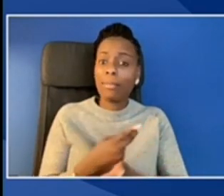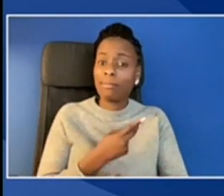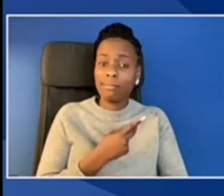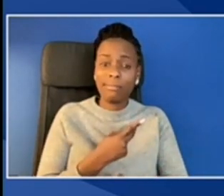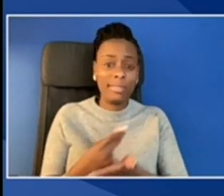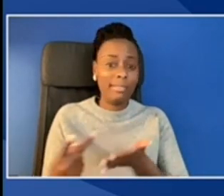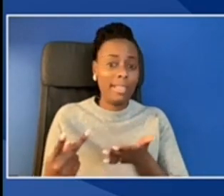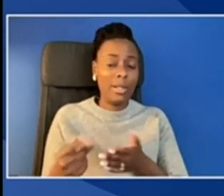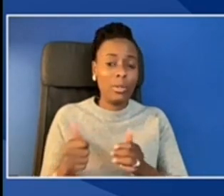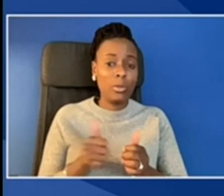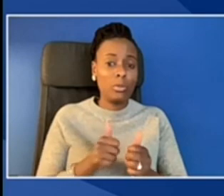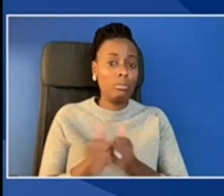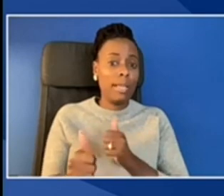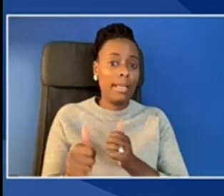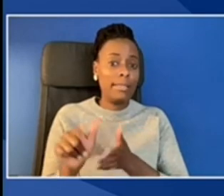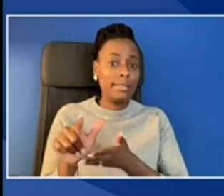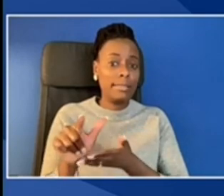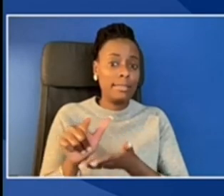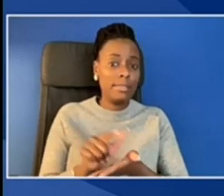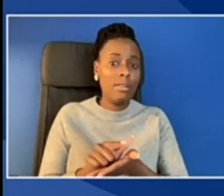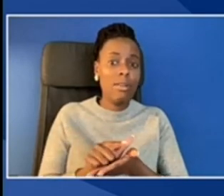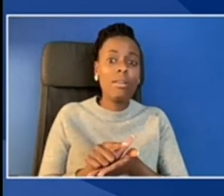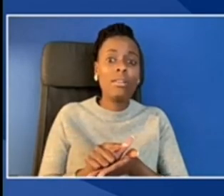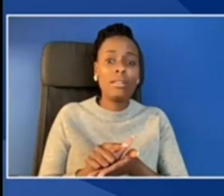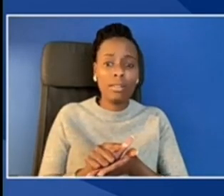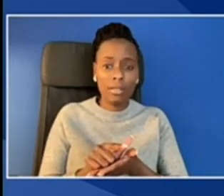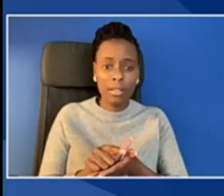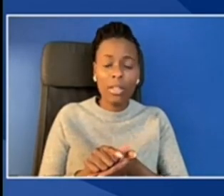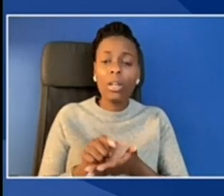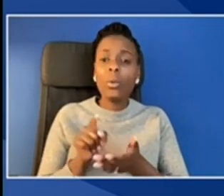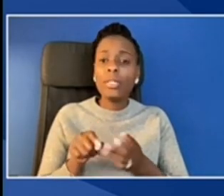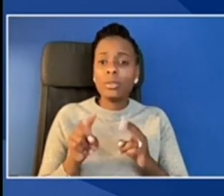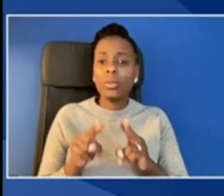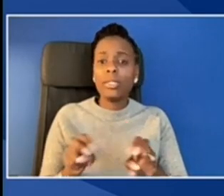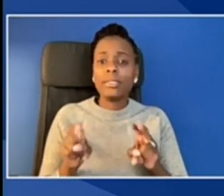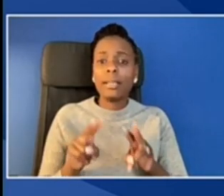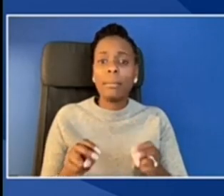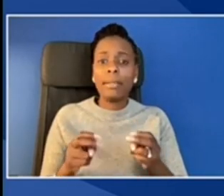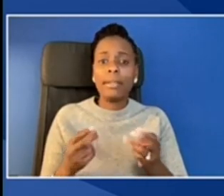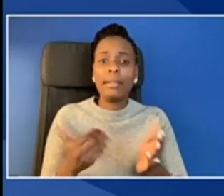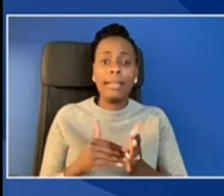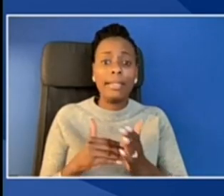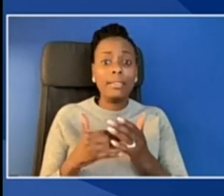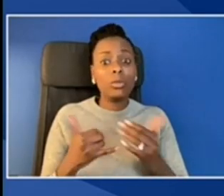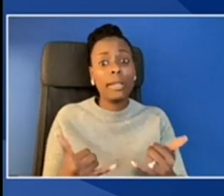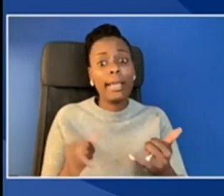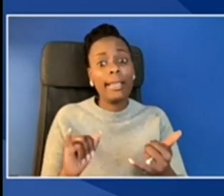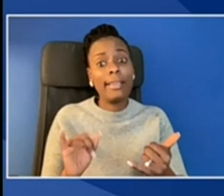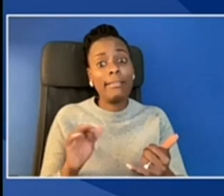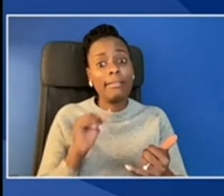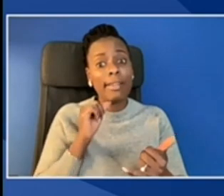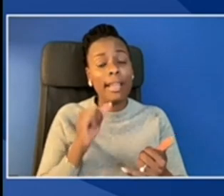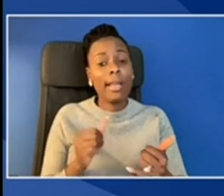legal muster. And we must reexamine that again today, lest we repeat the same issue that we've had before.